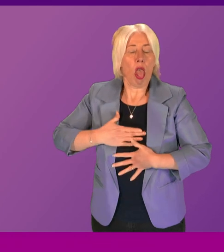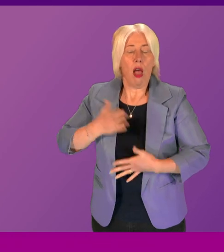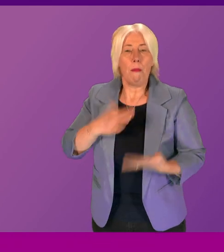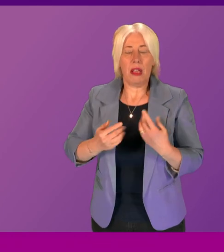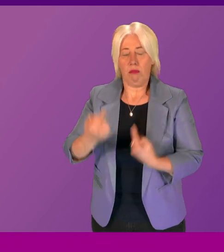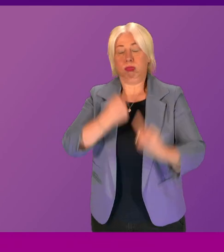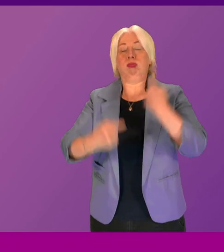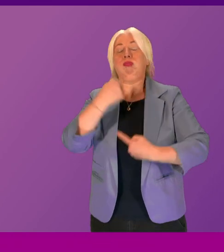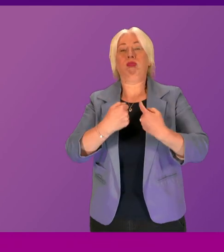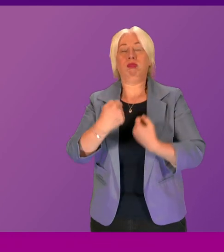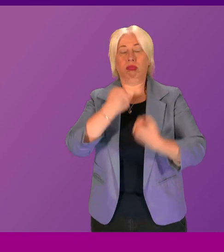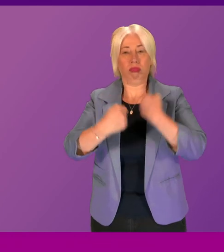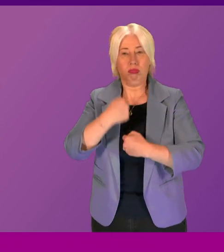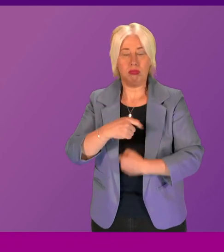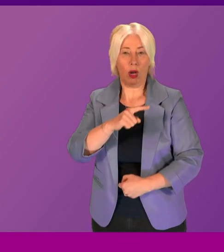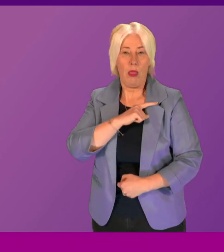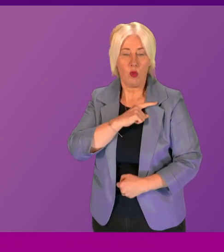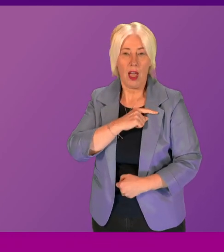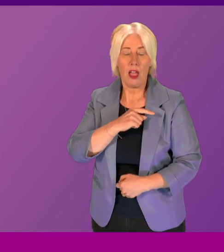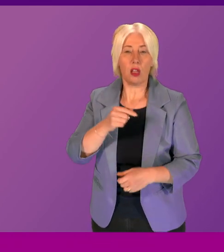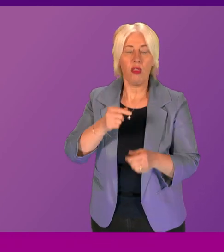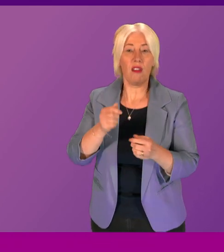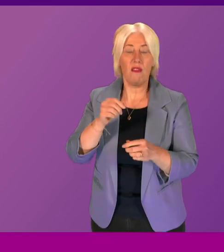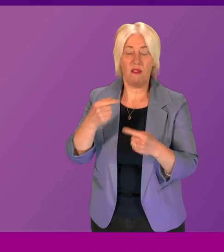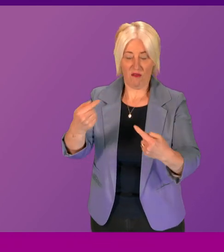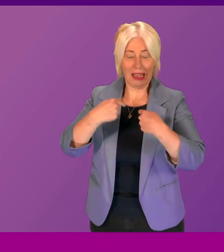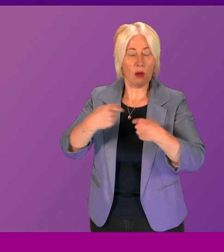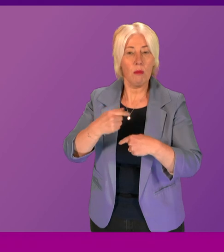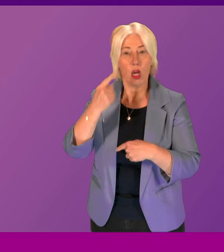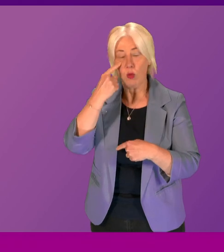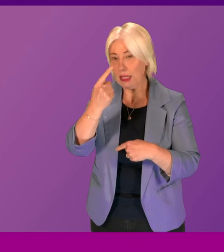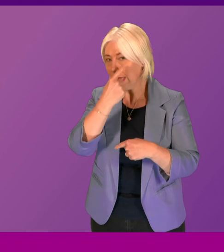That is why our Victims, Witnesses, and Justice Reform Bill is so important and can play a